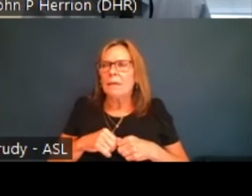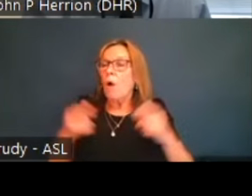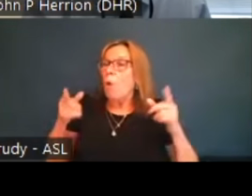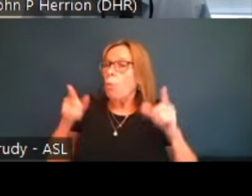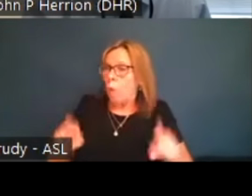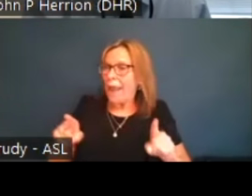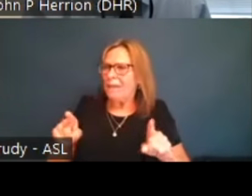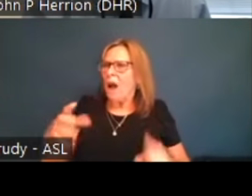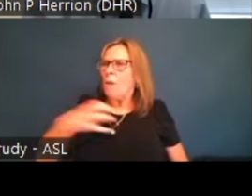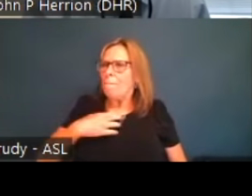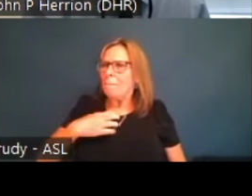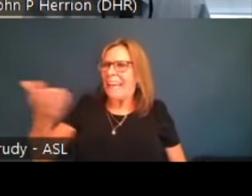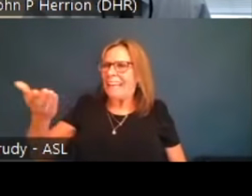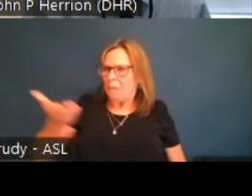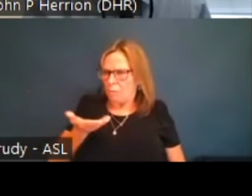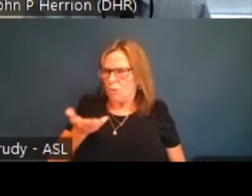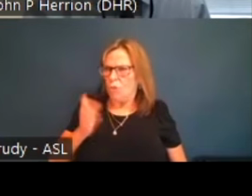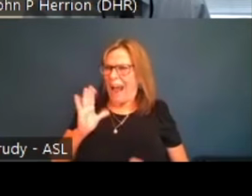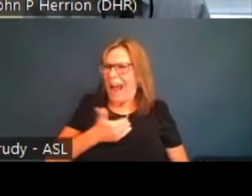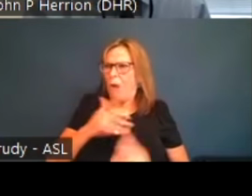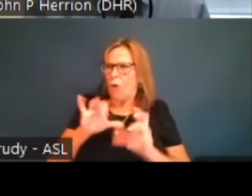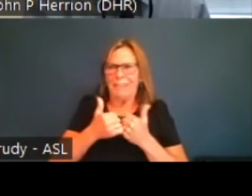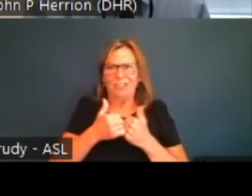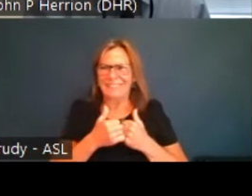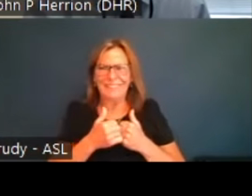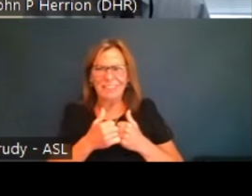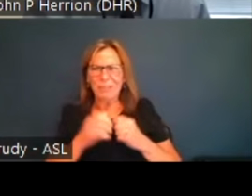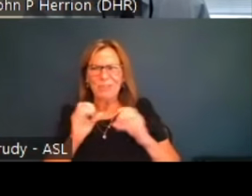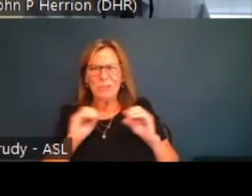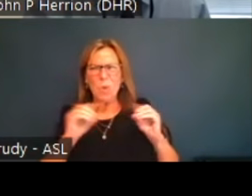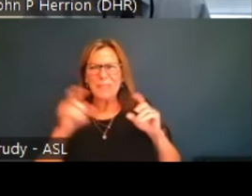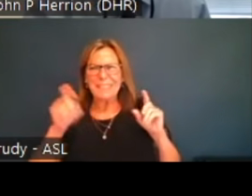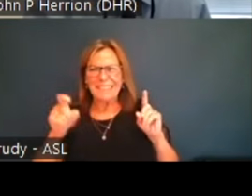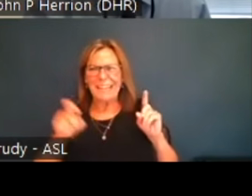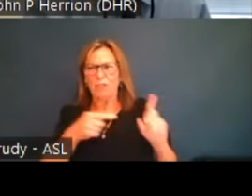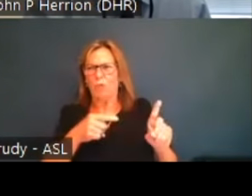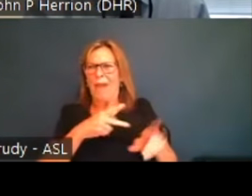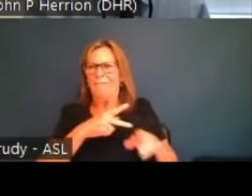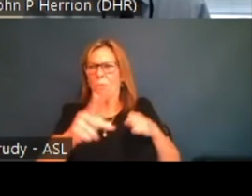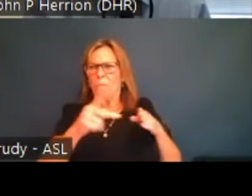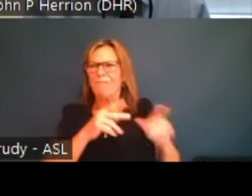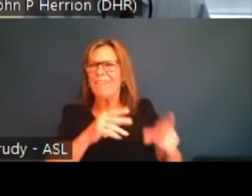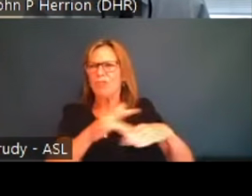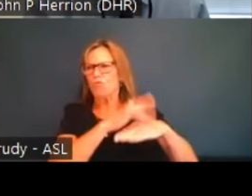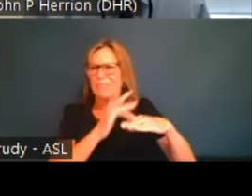is what the cost is, Because the burden is on the entity to show, the burden is on the place of public accommodation